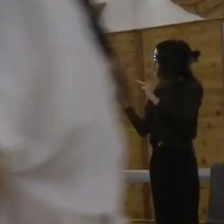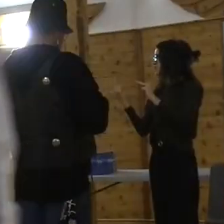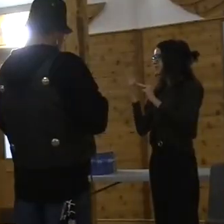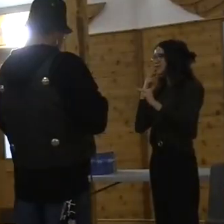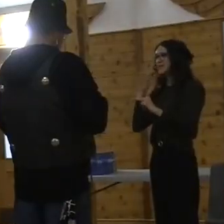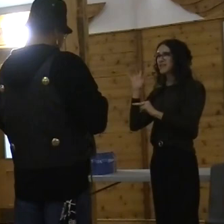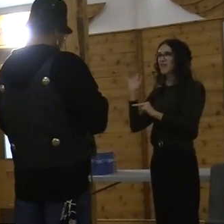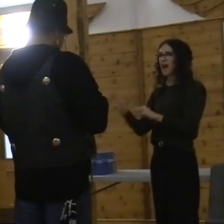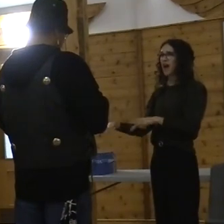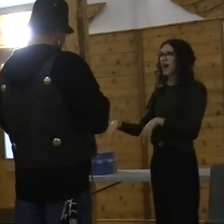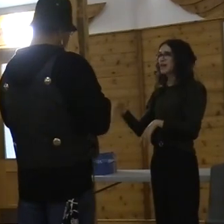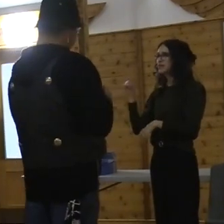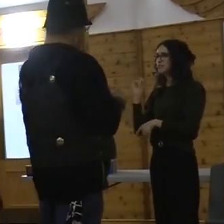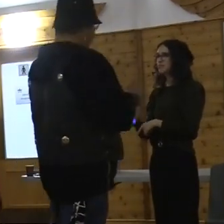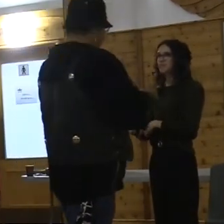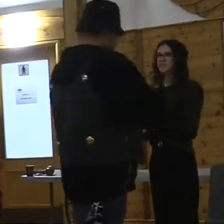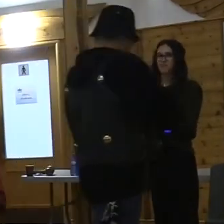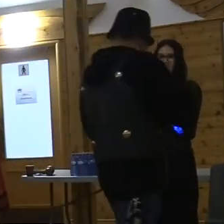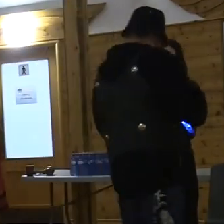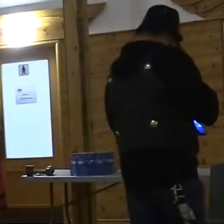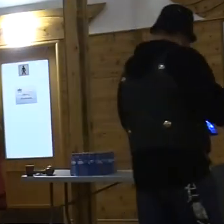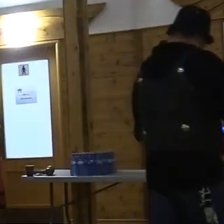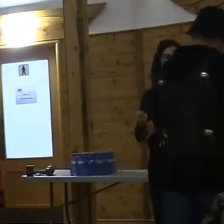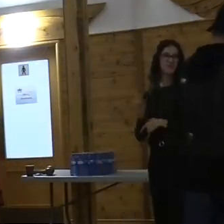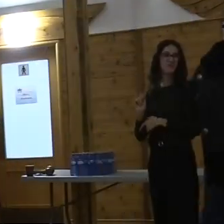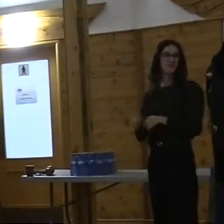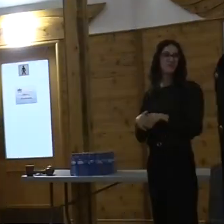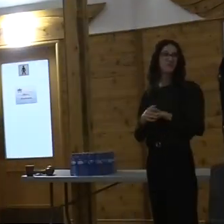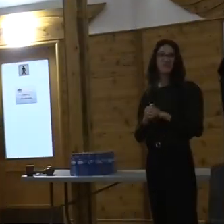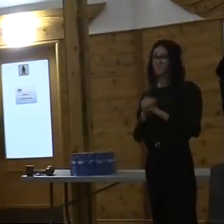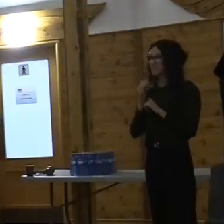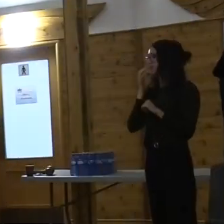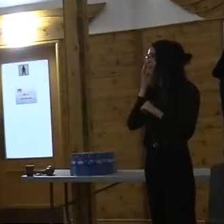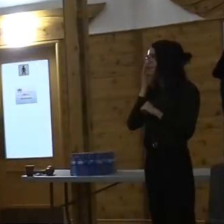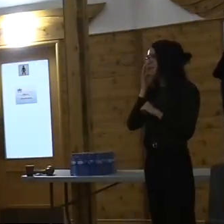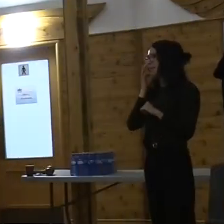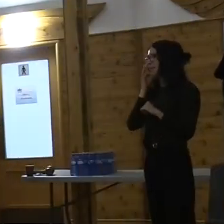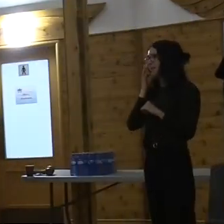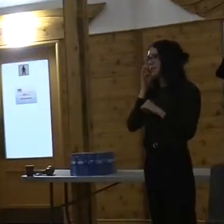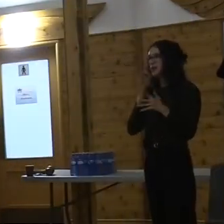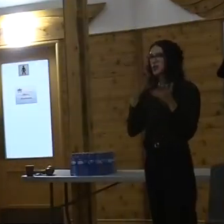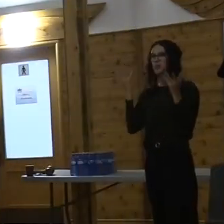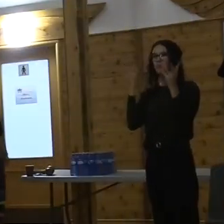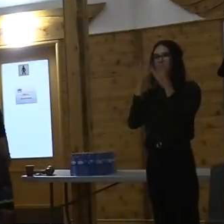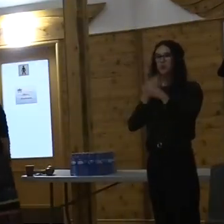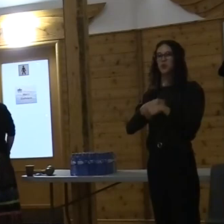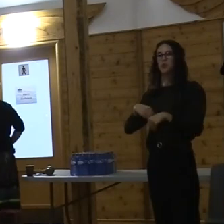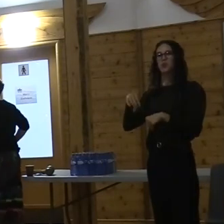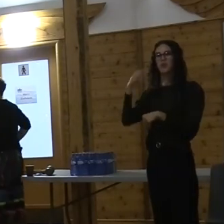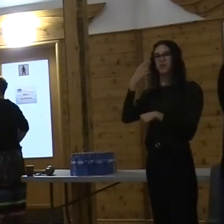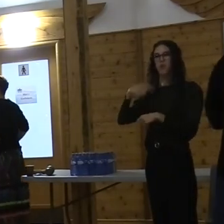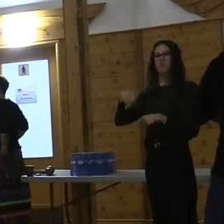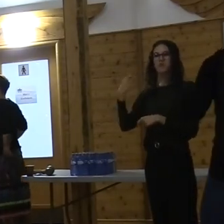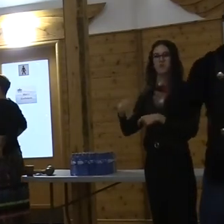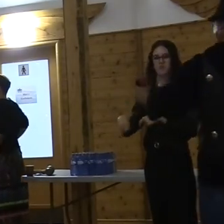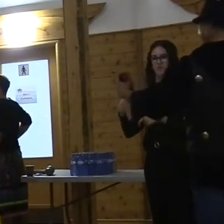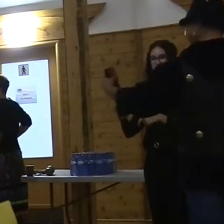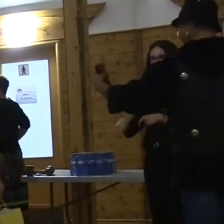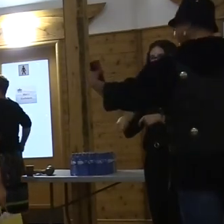how we come together as community and share our gifts with each other so as you see, they're all